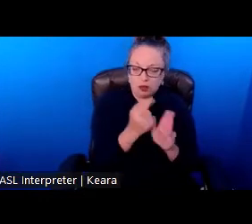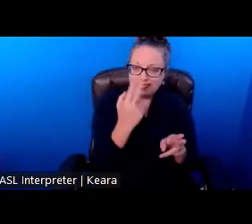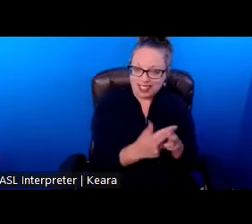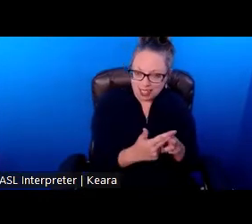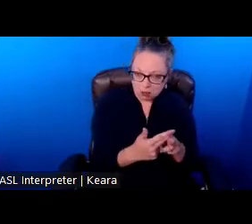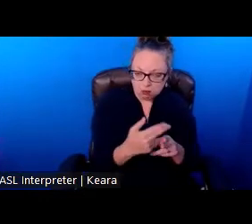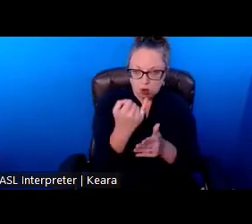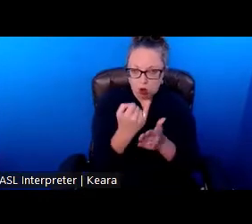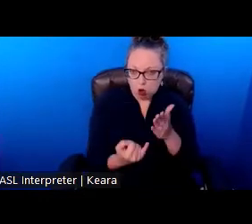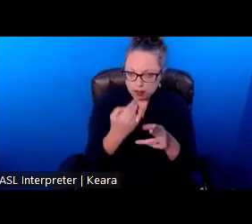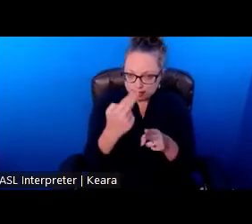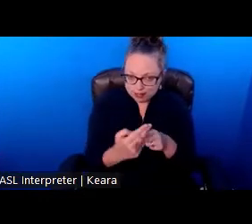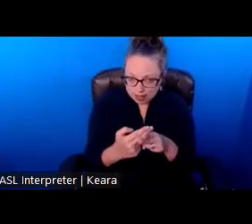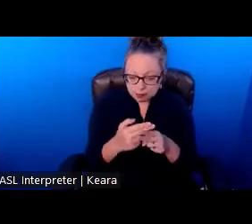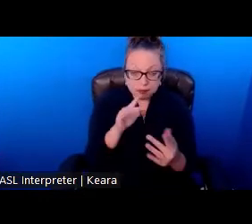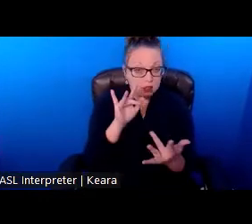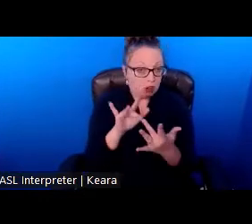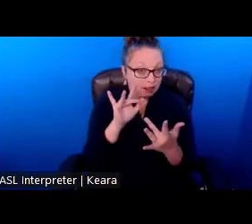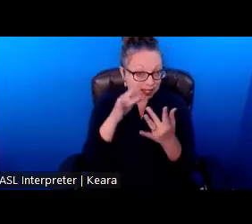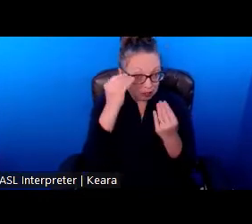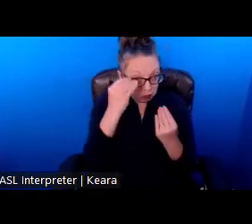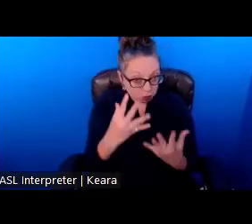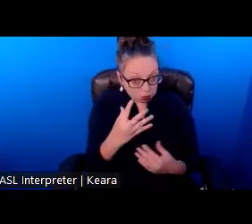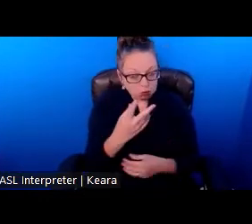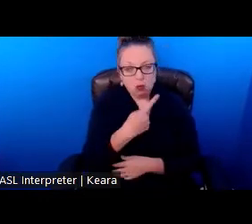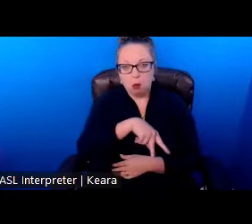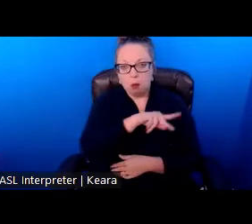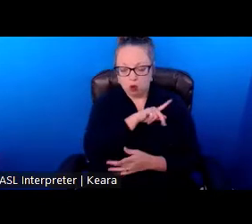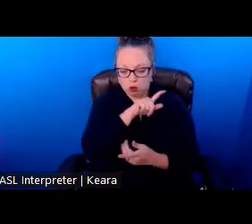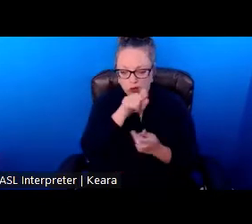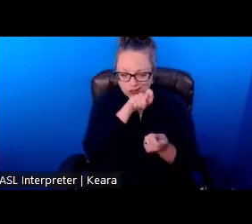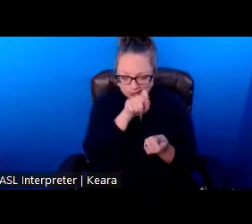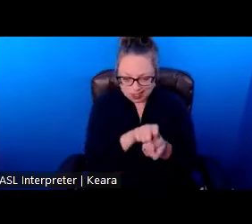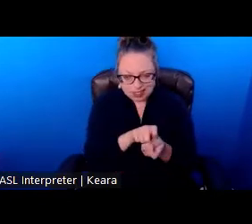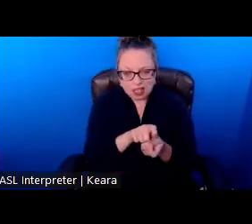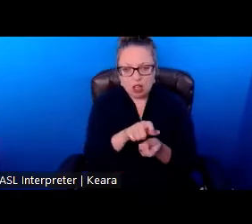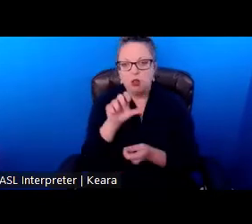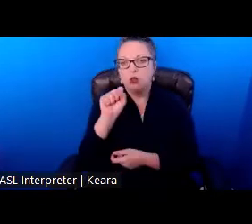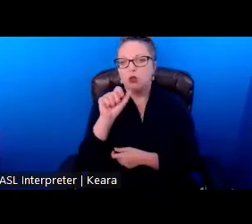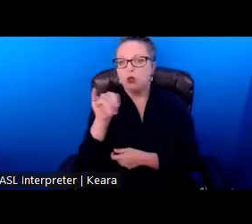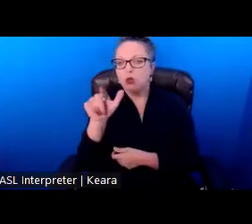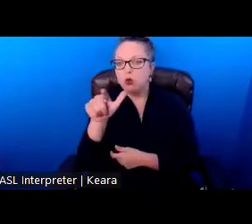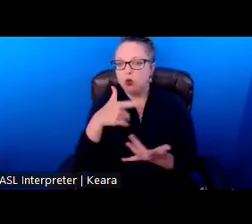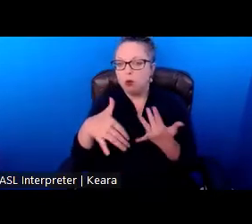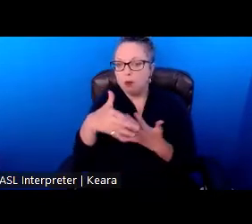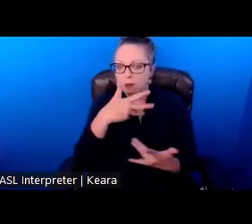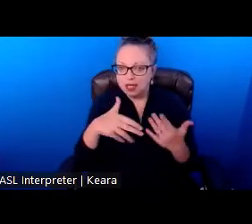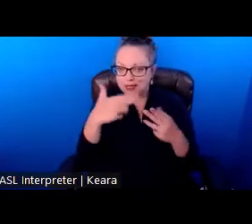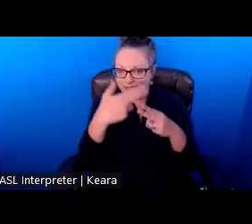Contact information including: personal details, social media handles, and agent/media contacts.